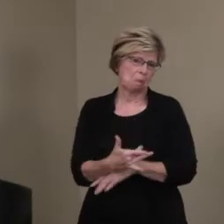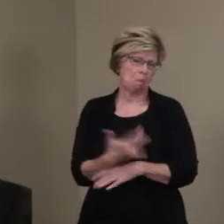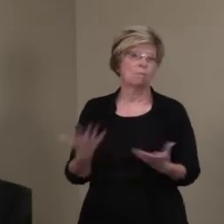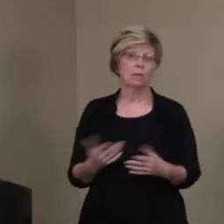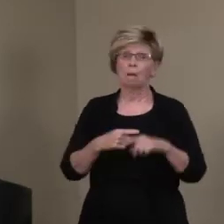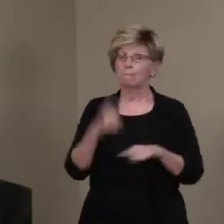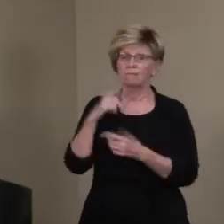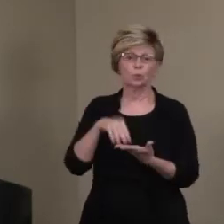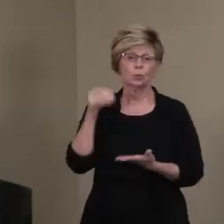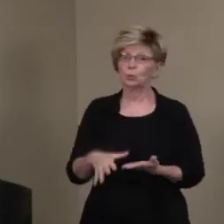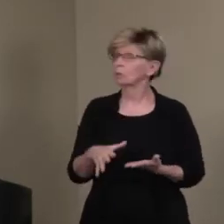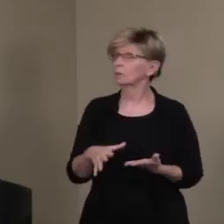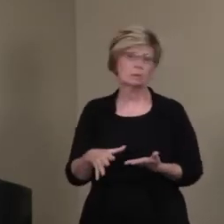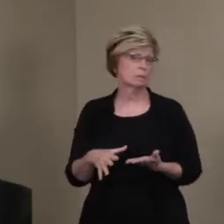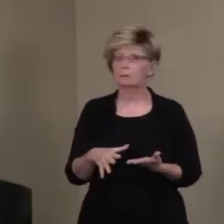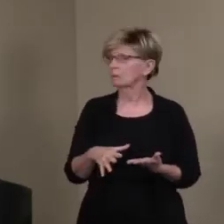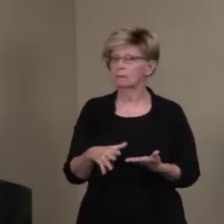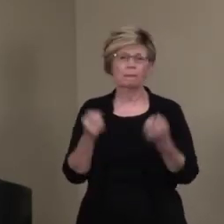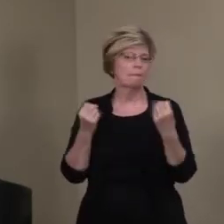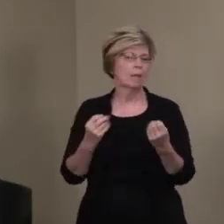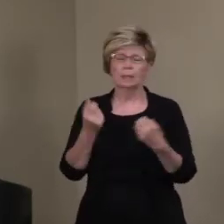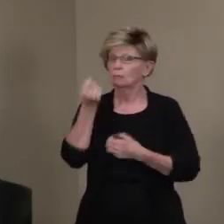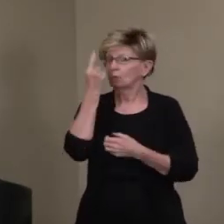that these are rudimentary things that you do on a daily basis but for many